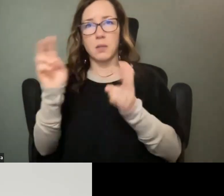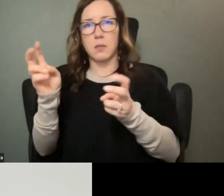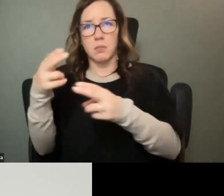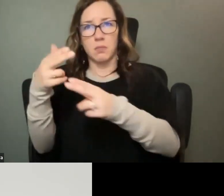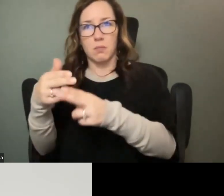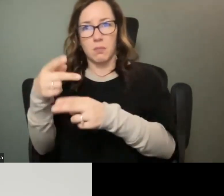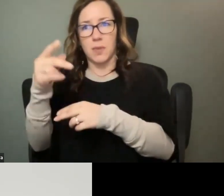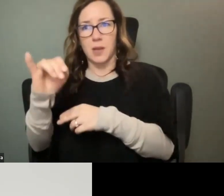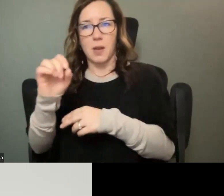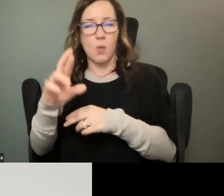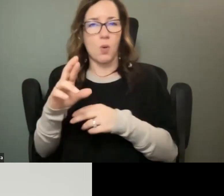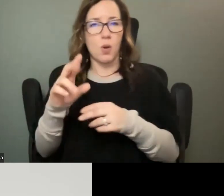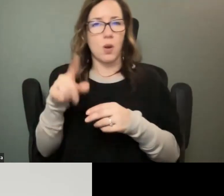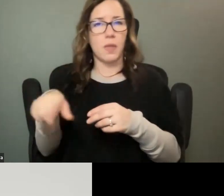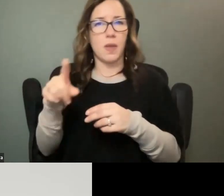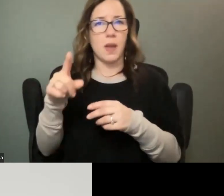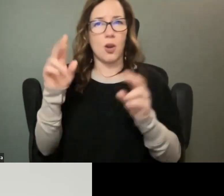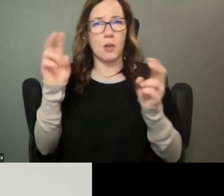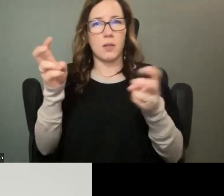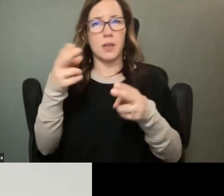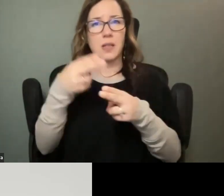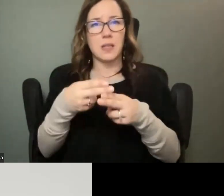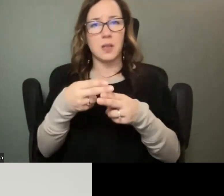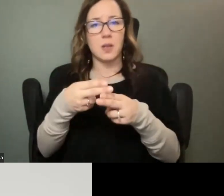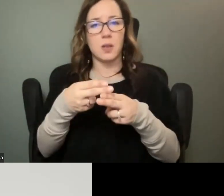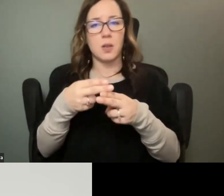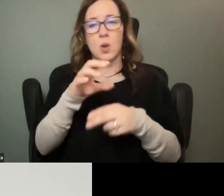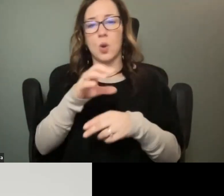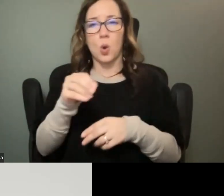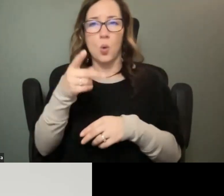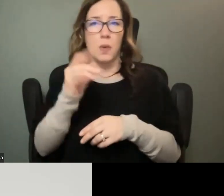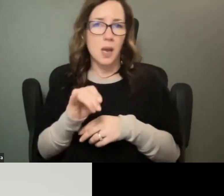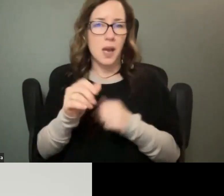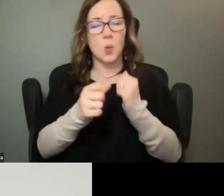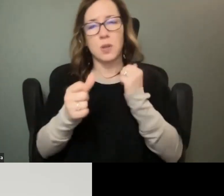considered or they are considered co-PI